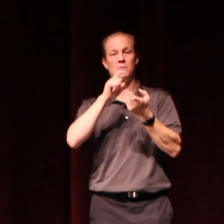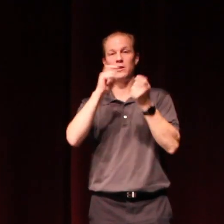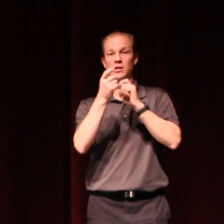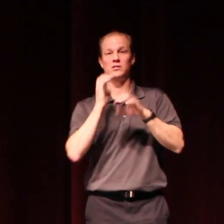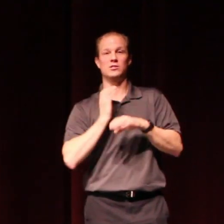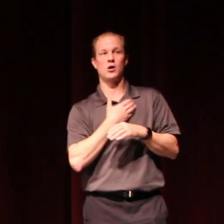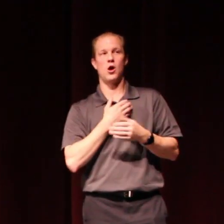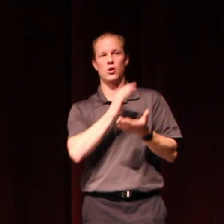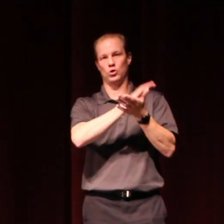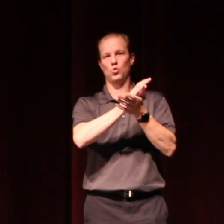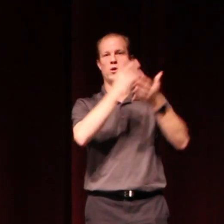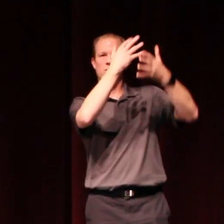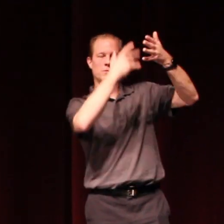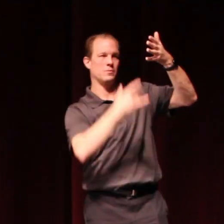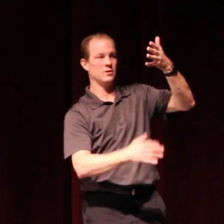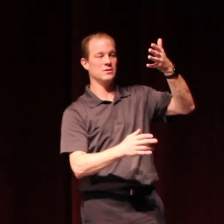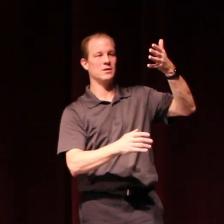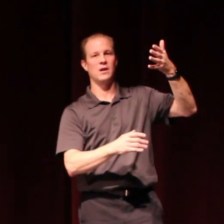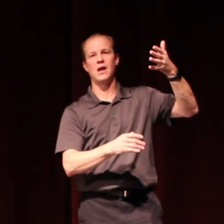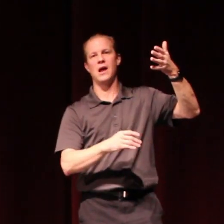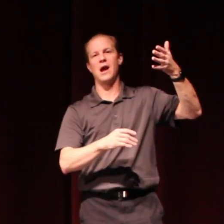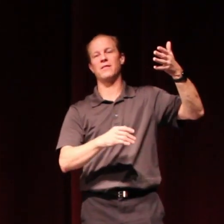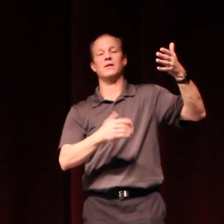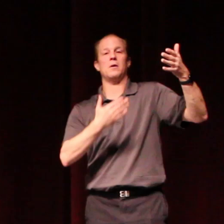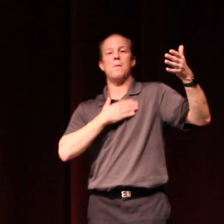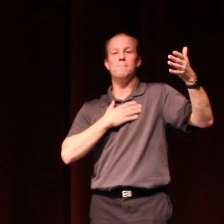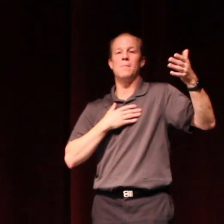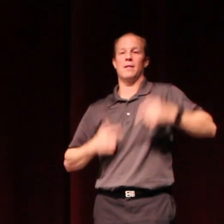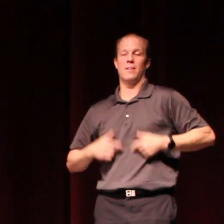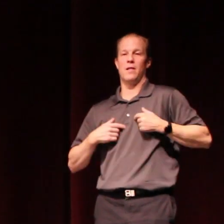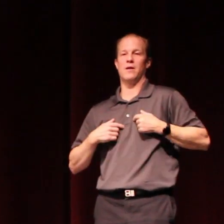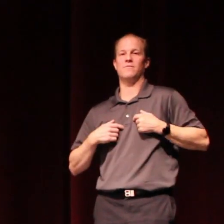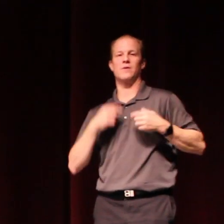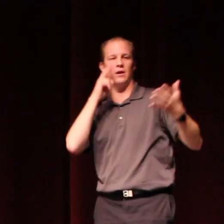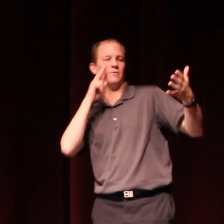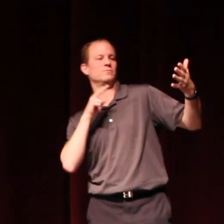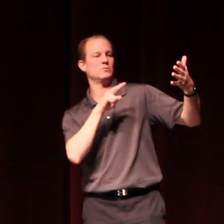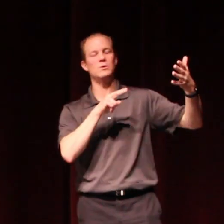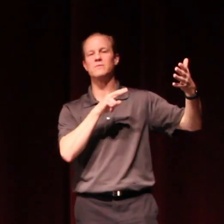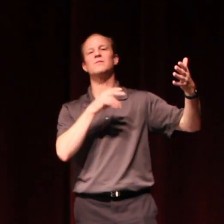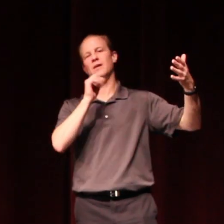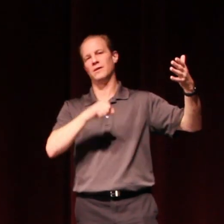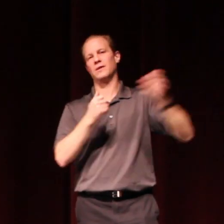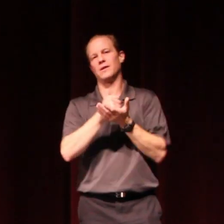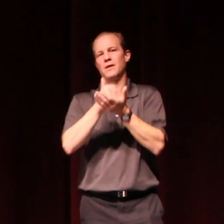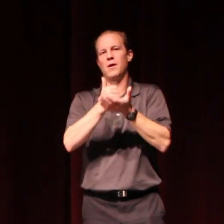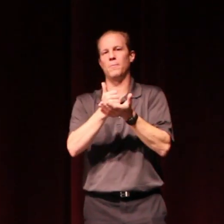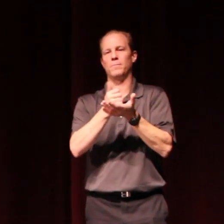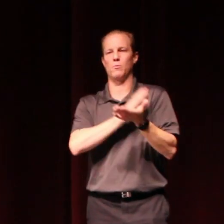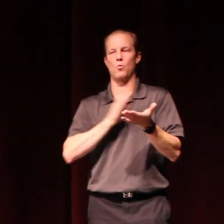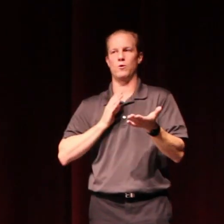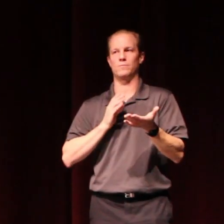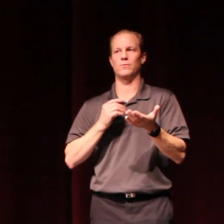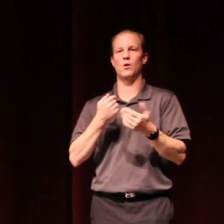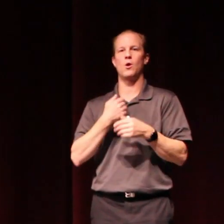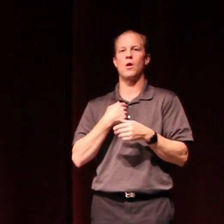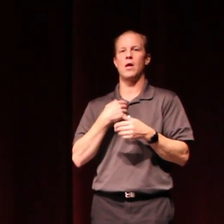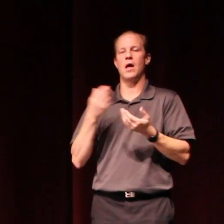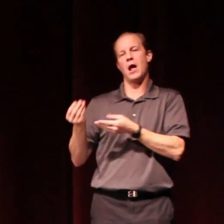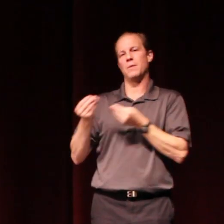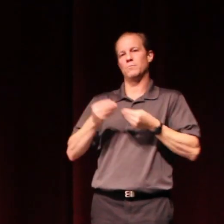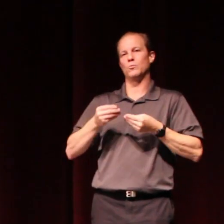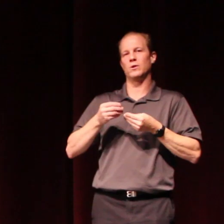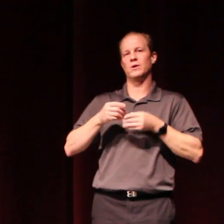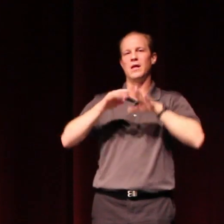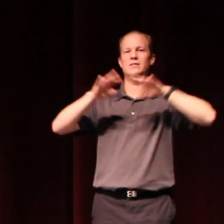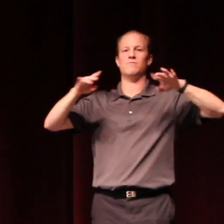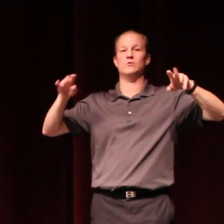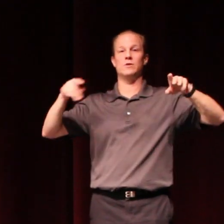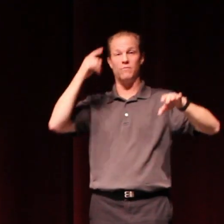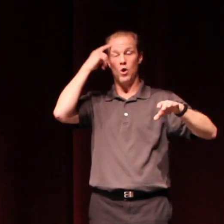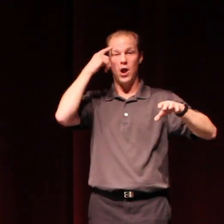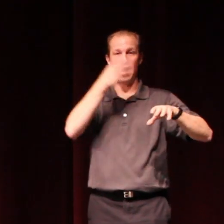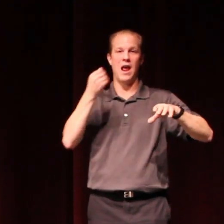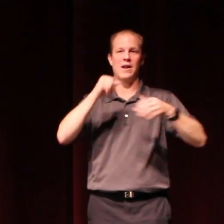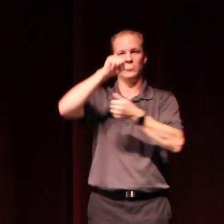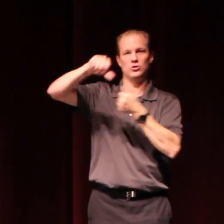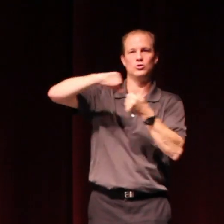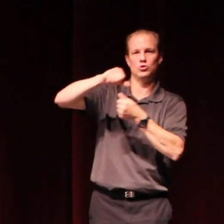life will help long term in this six-year term, so I bring diversity of thought, and of social.